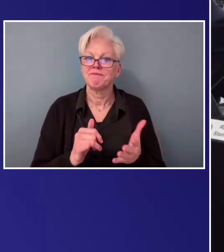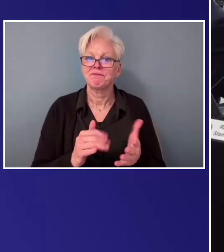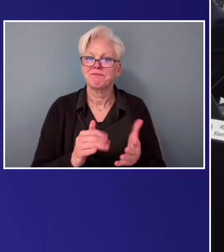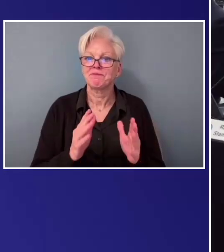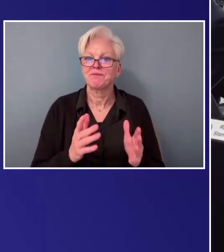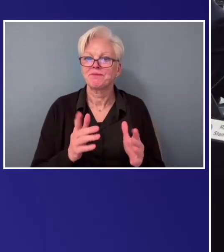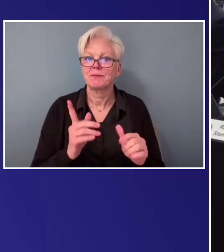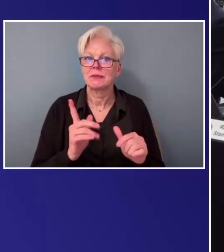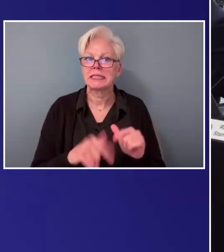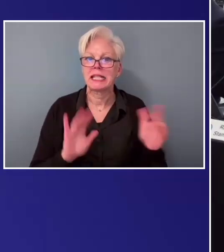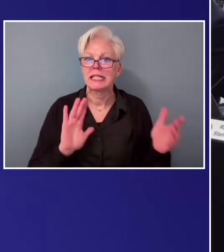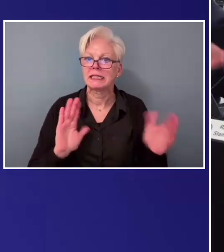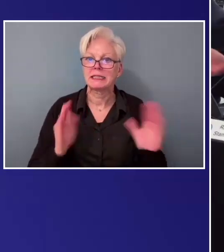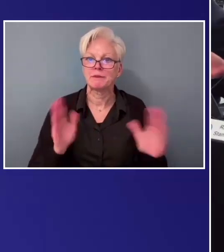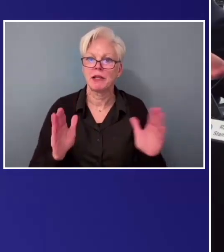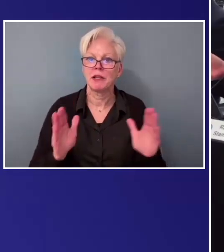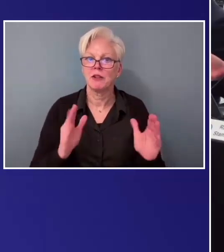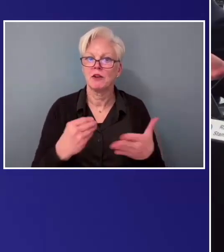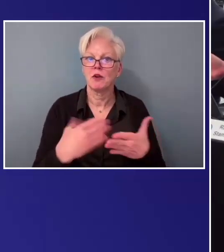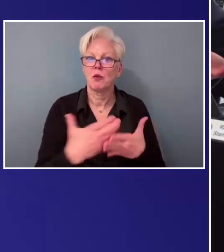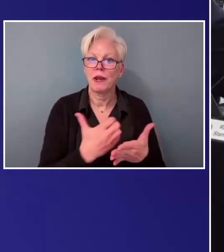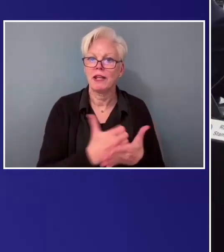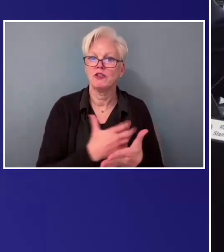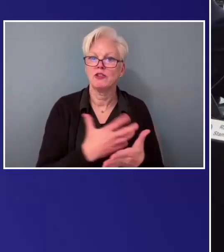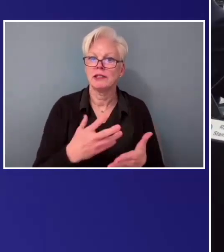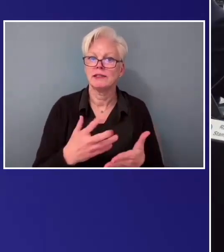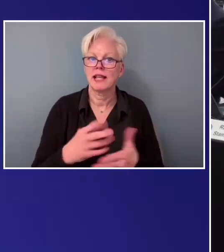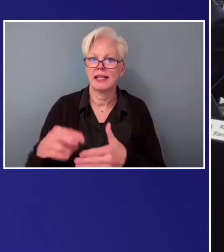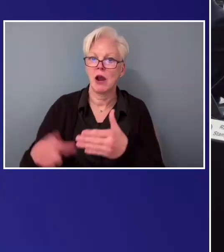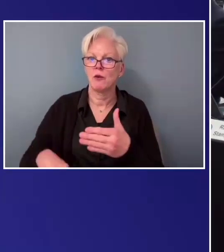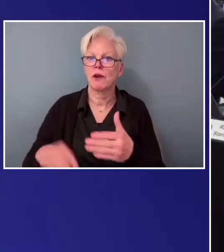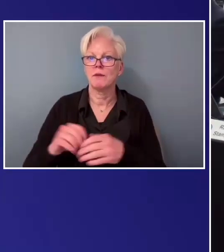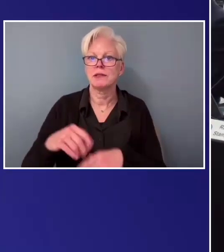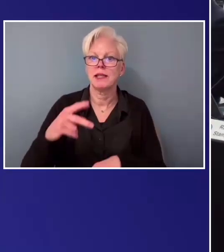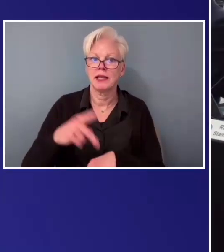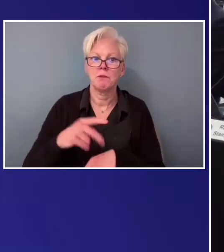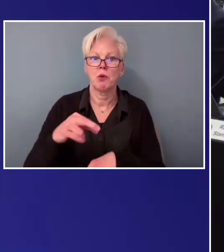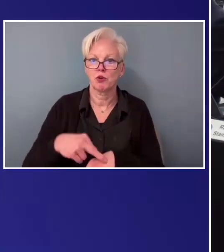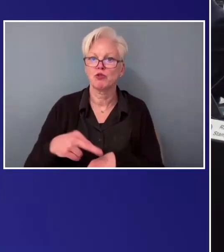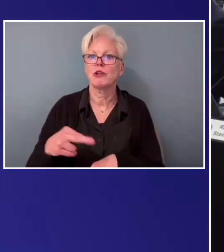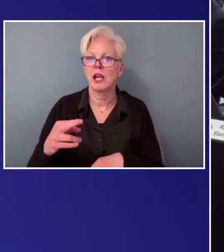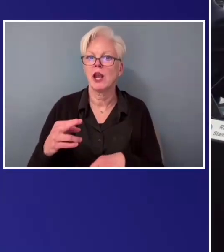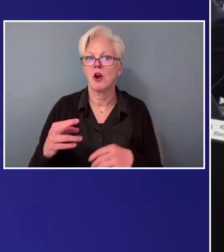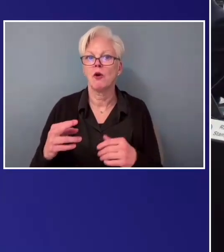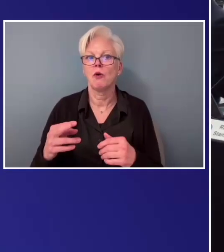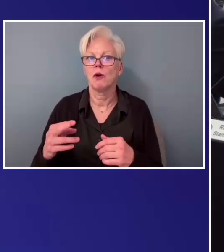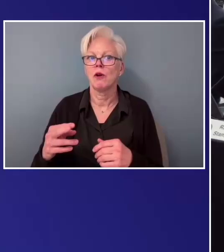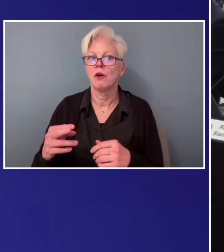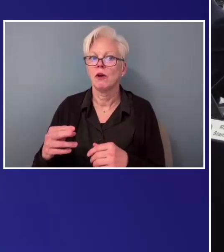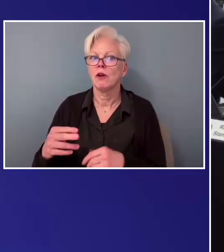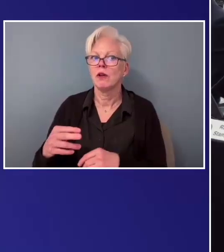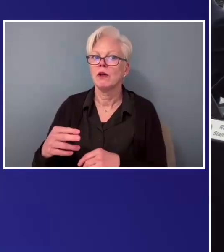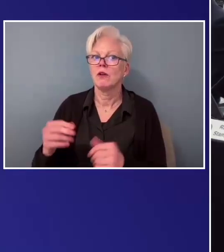wages and outcomes in Puerto Rico with these other island communities and that